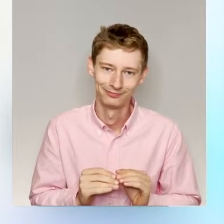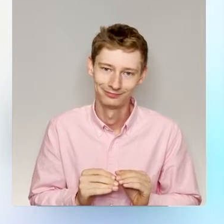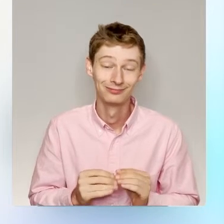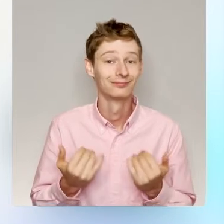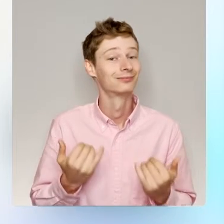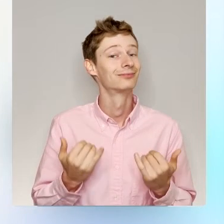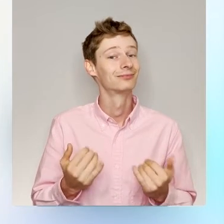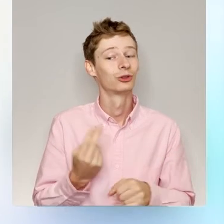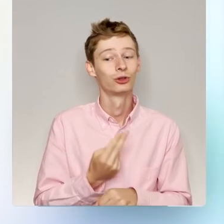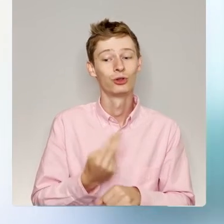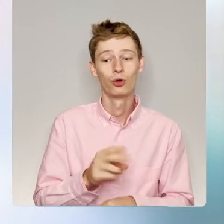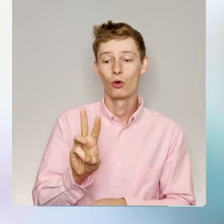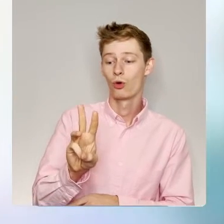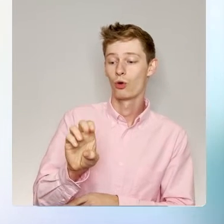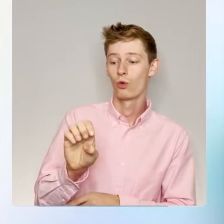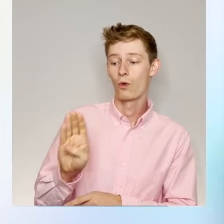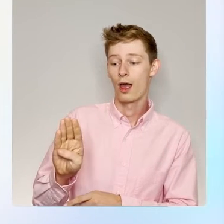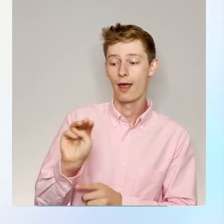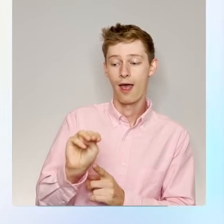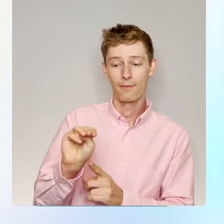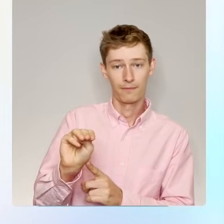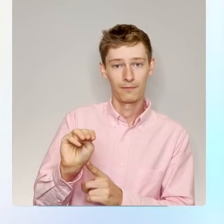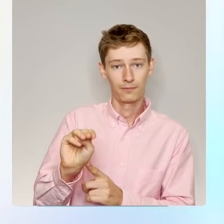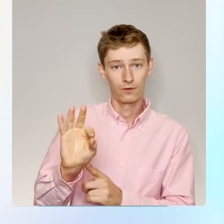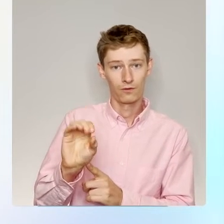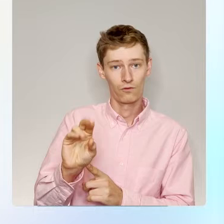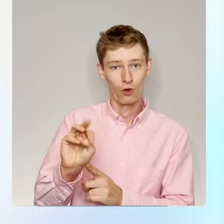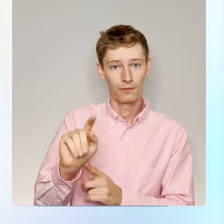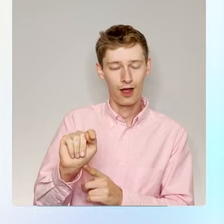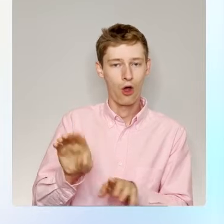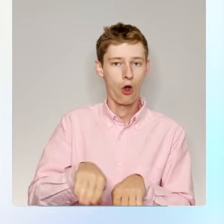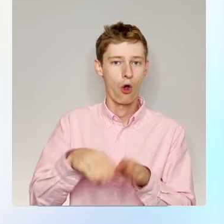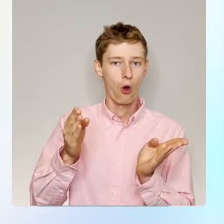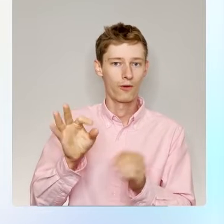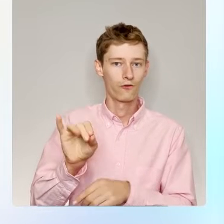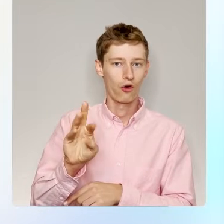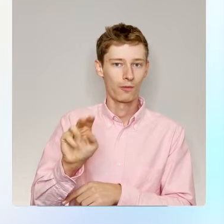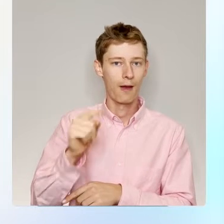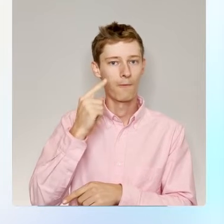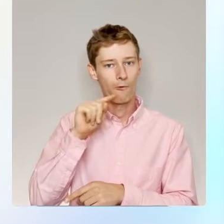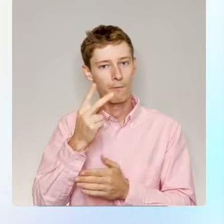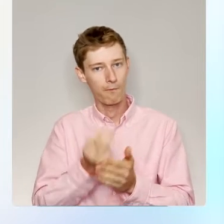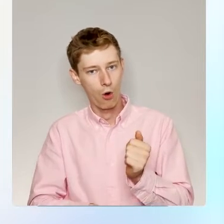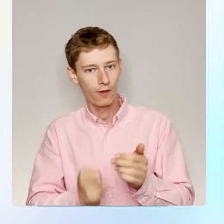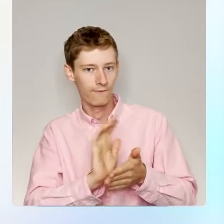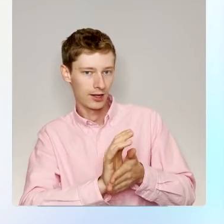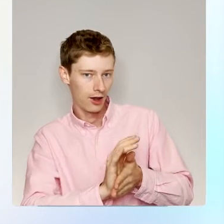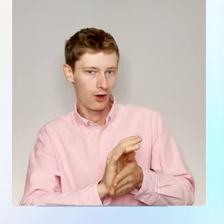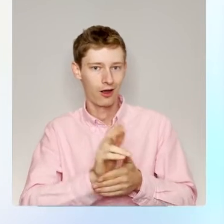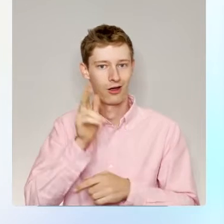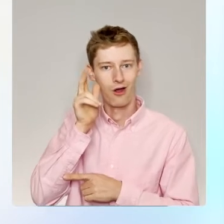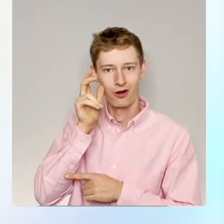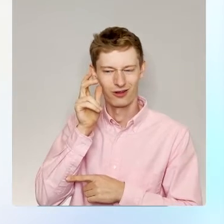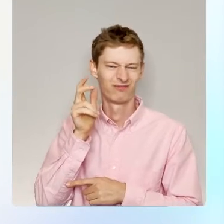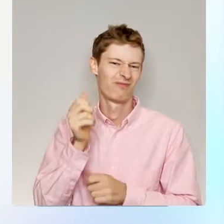like we did for the models. As for playing the sounds, modern browsers all implement the WebAudio API,